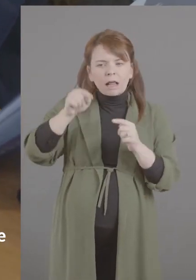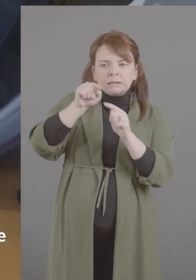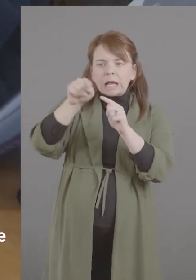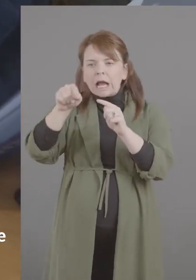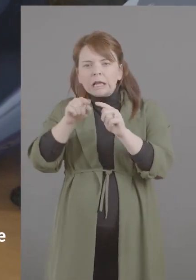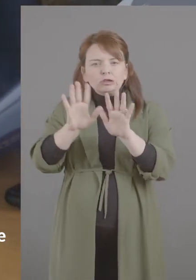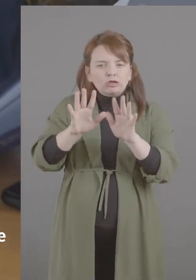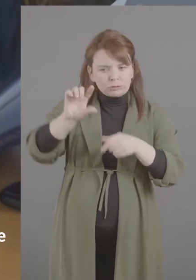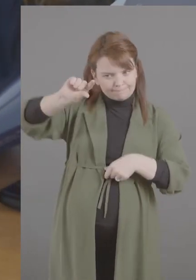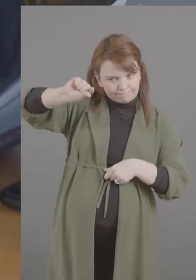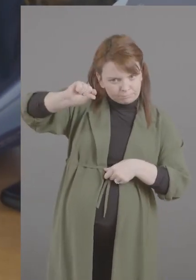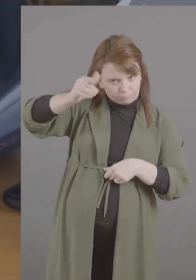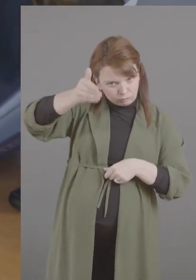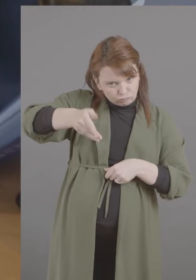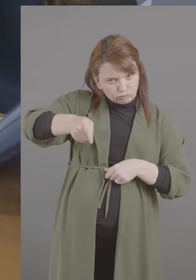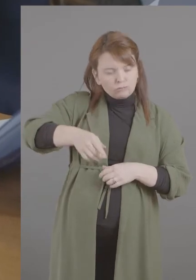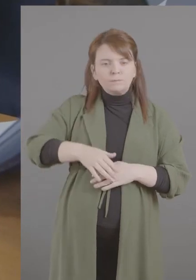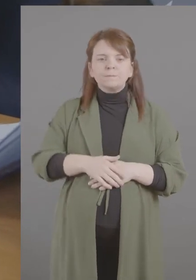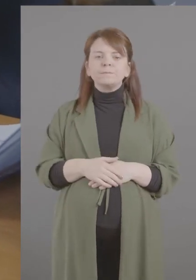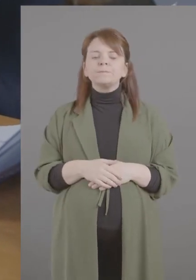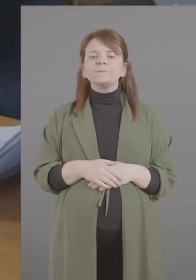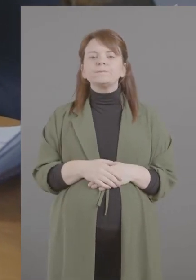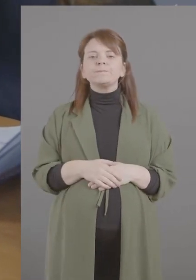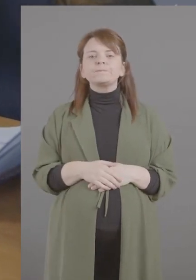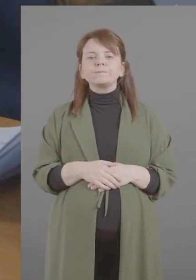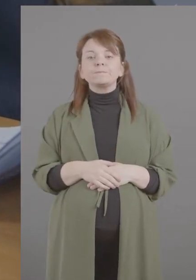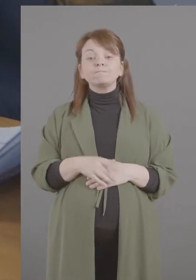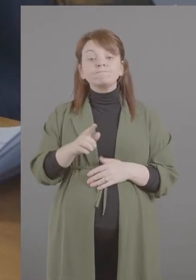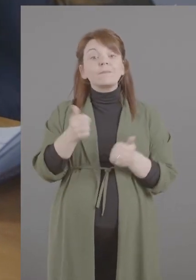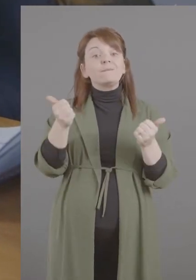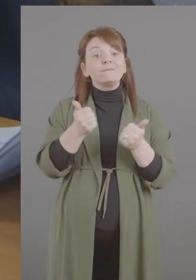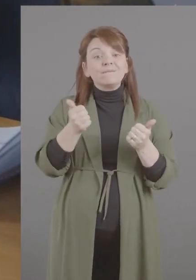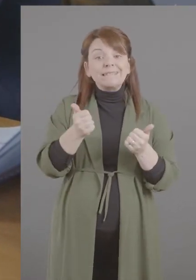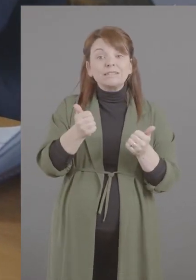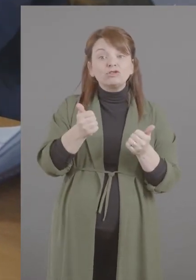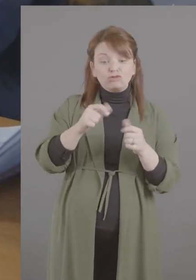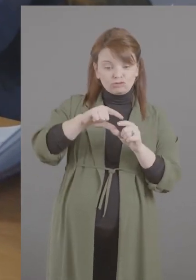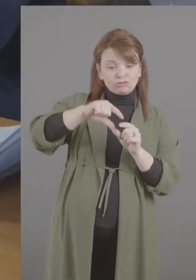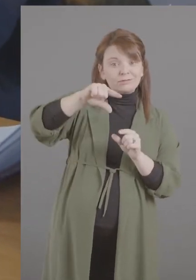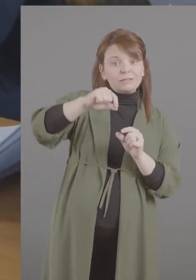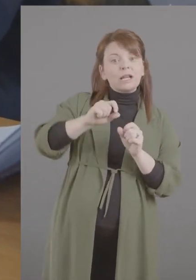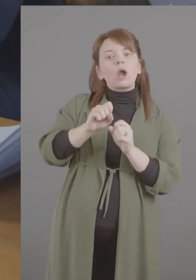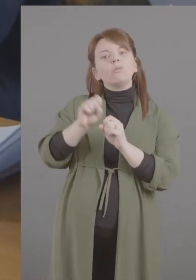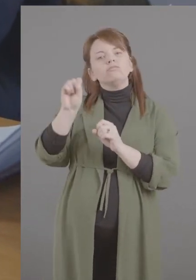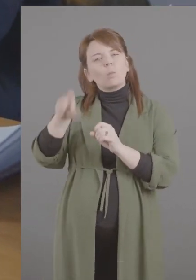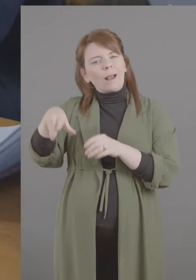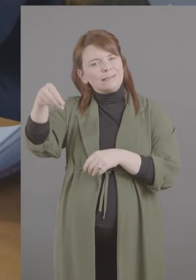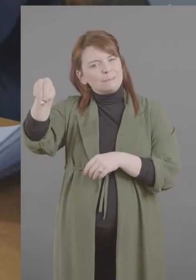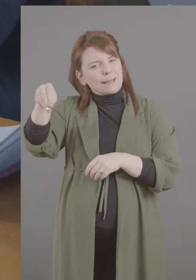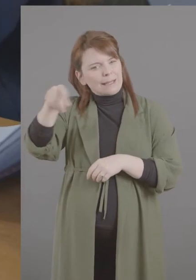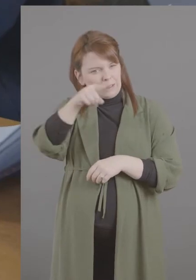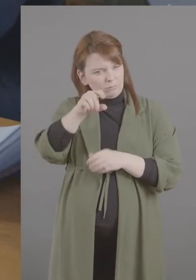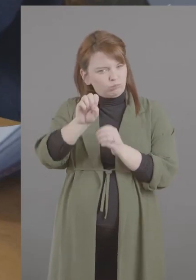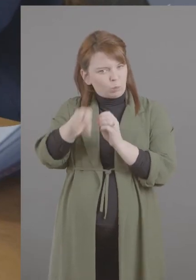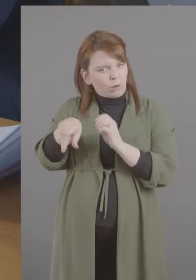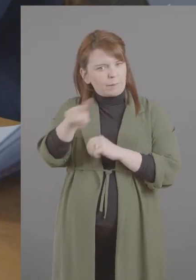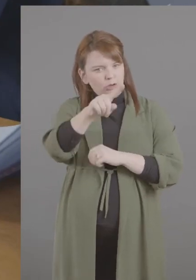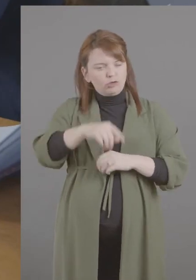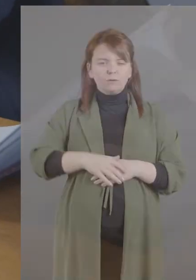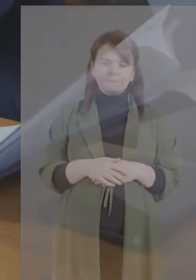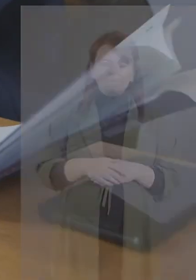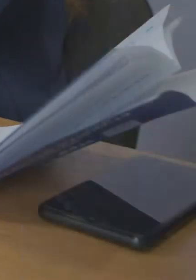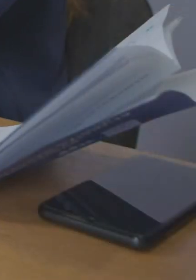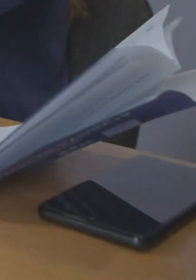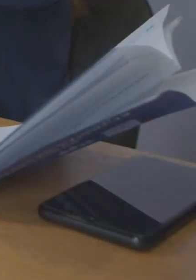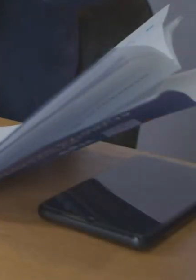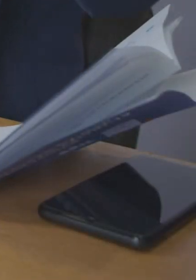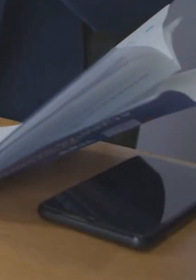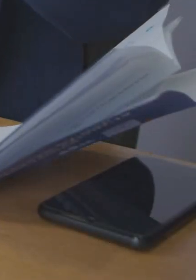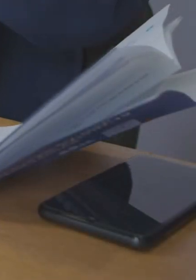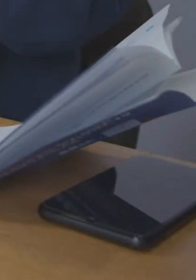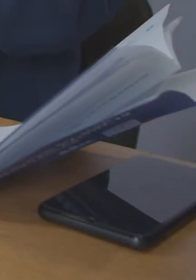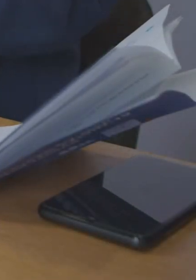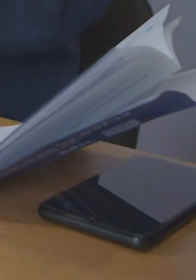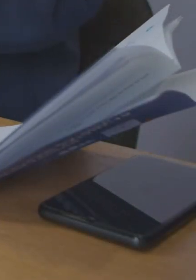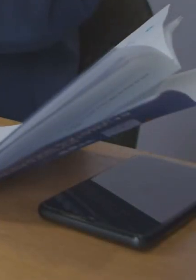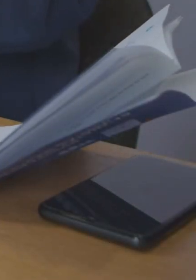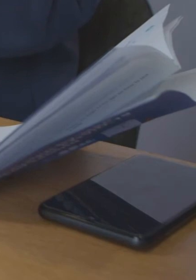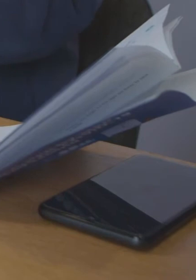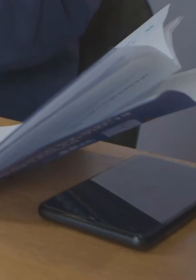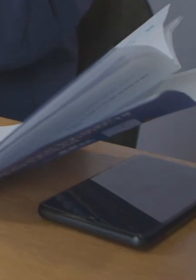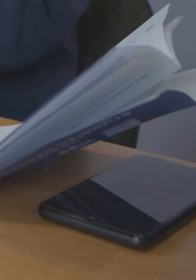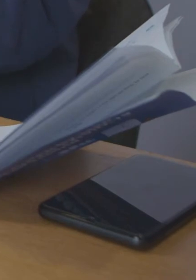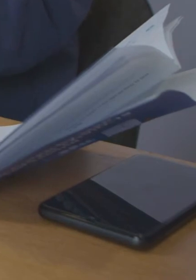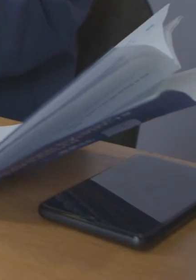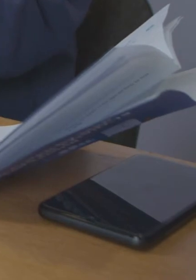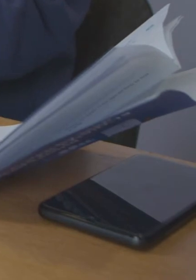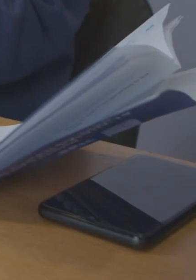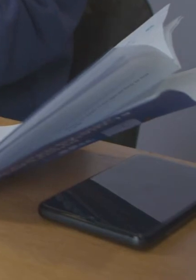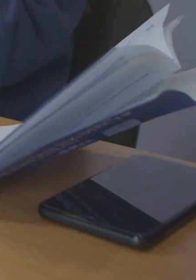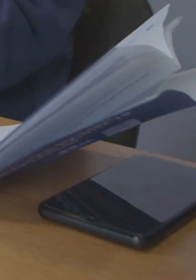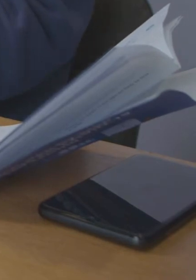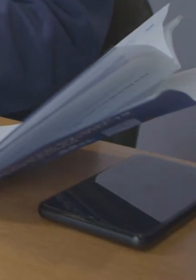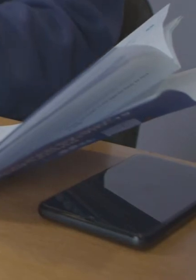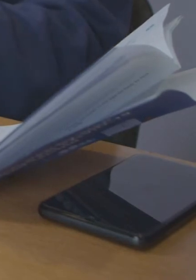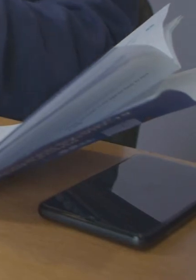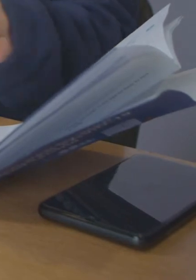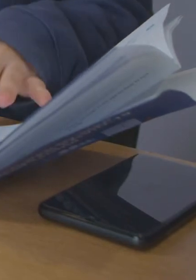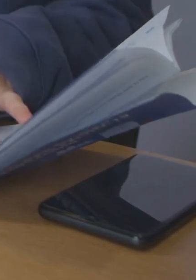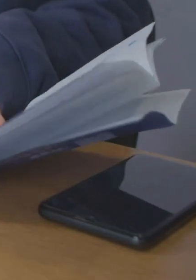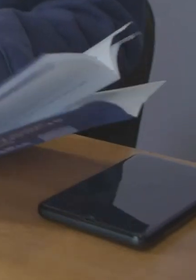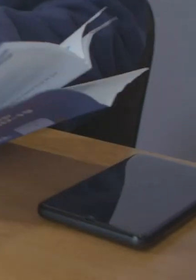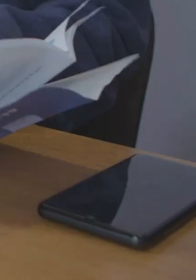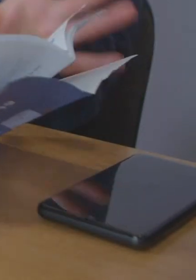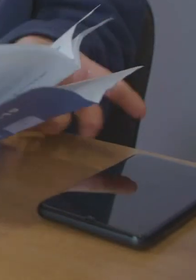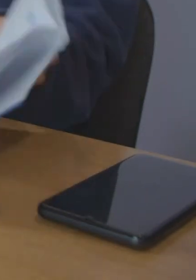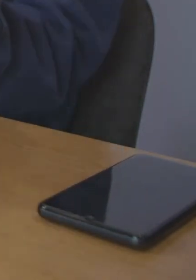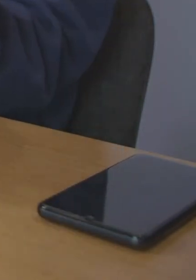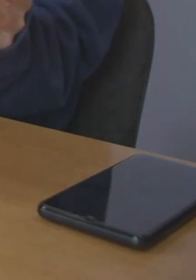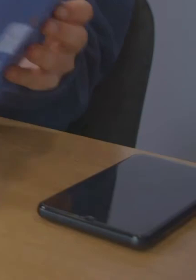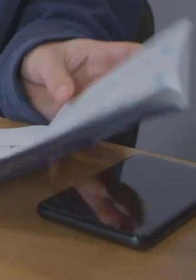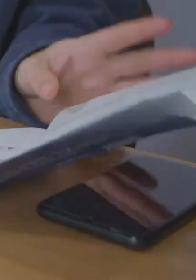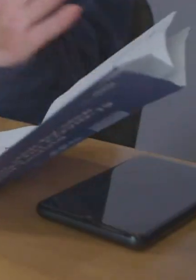Be careful to avoid touching the sachet against the tube. Put the sachet into the waste bag.